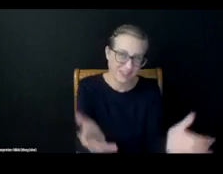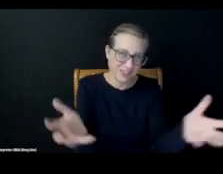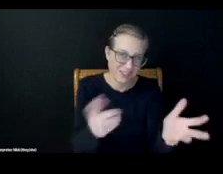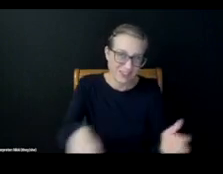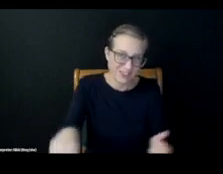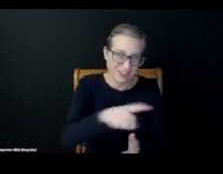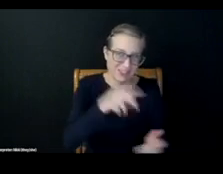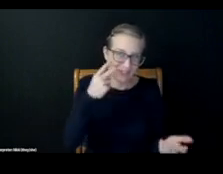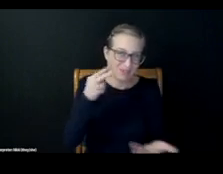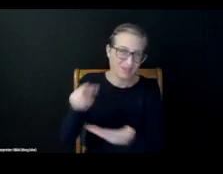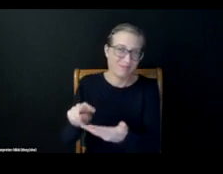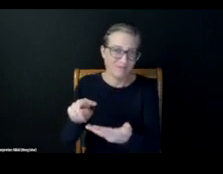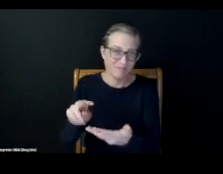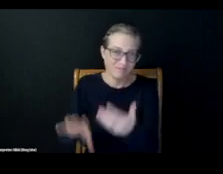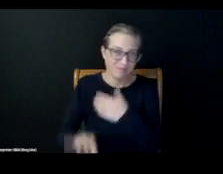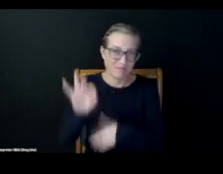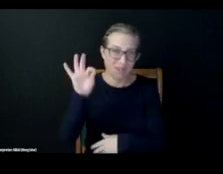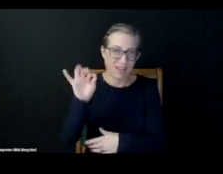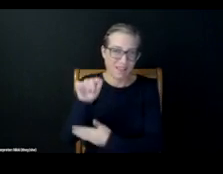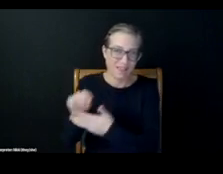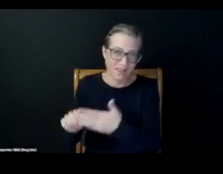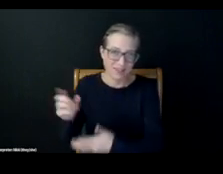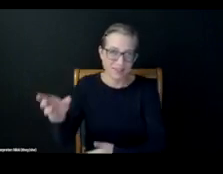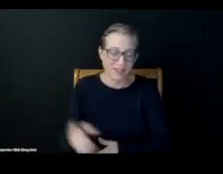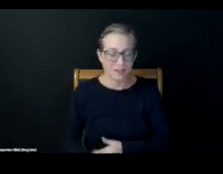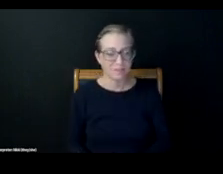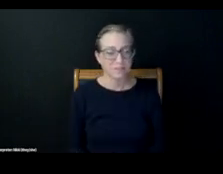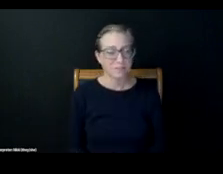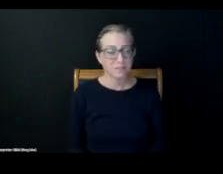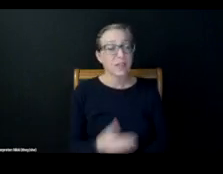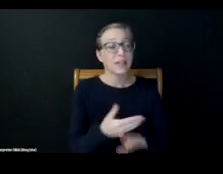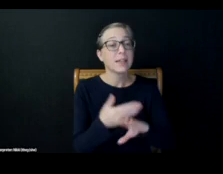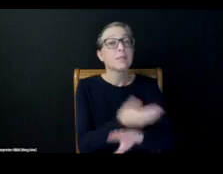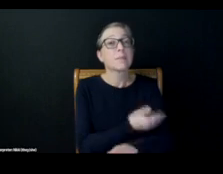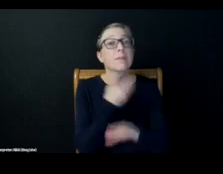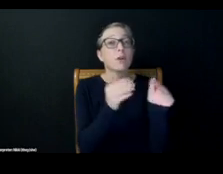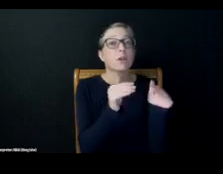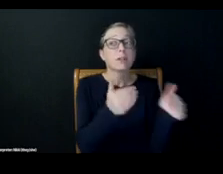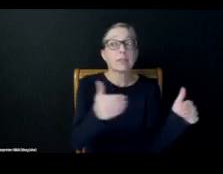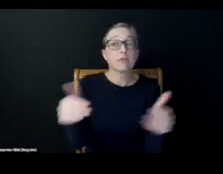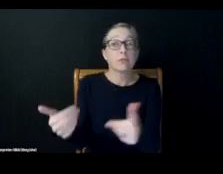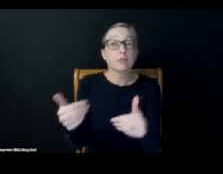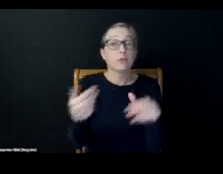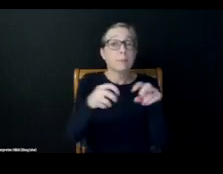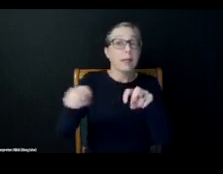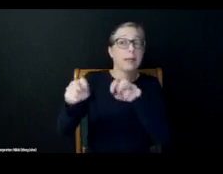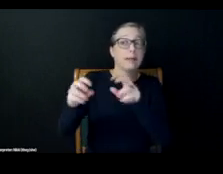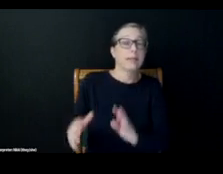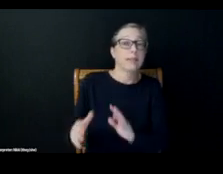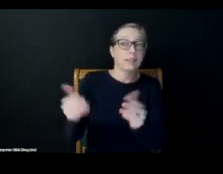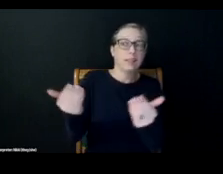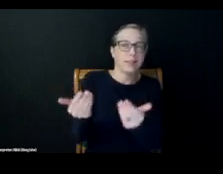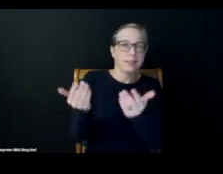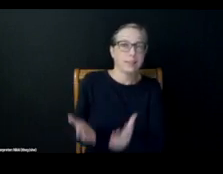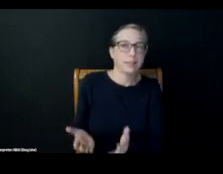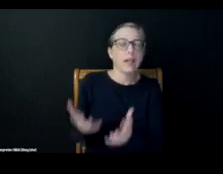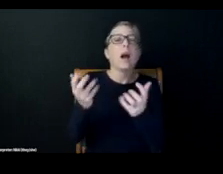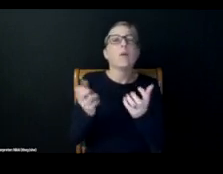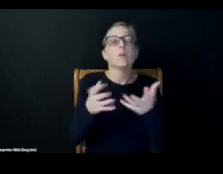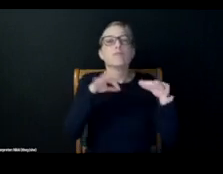Before I really introduce our panelists, I also want to give a brief background about our webinar today,